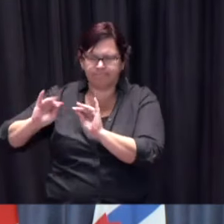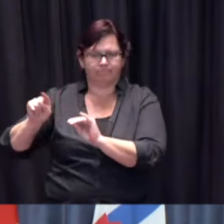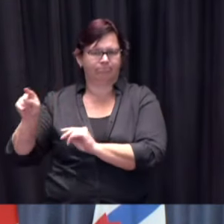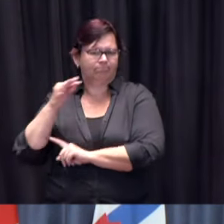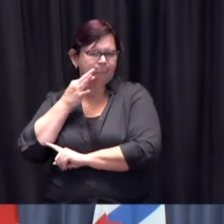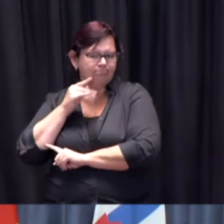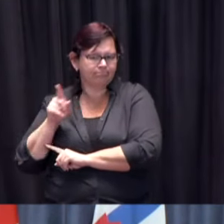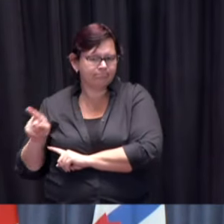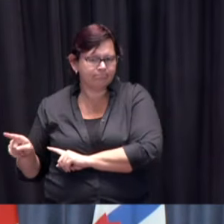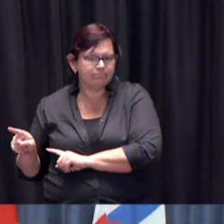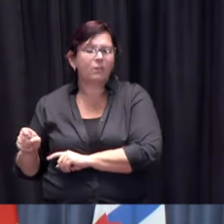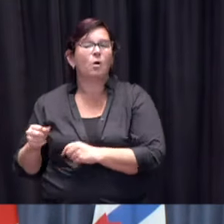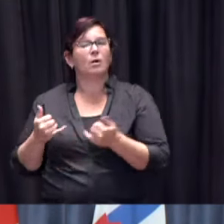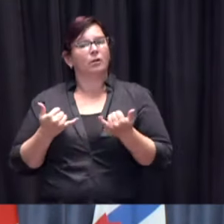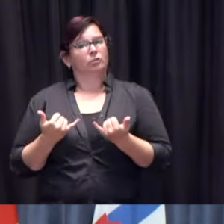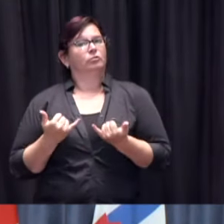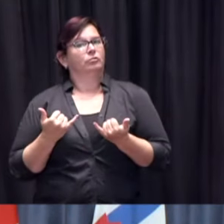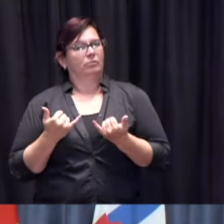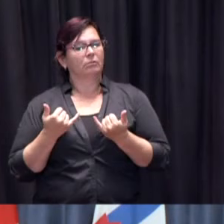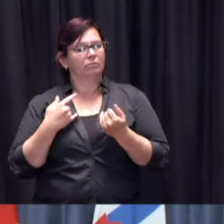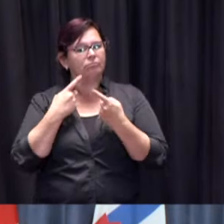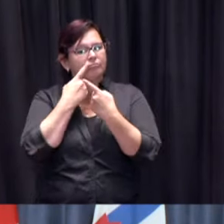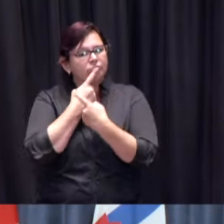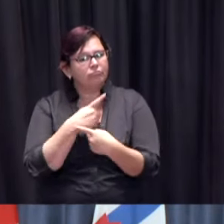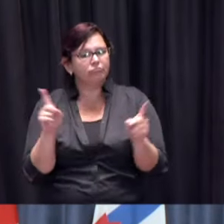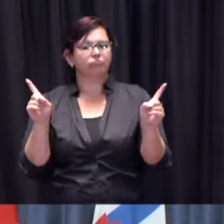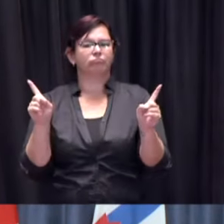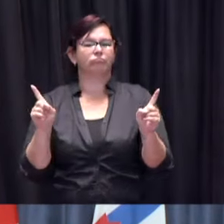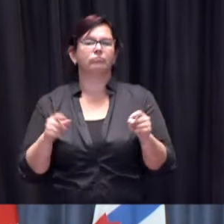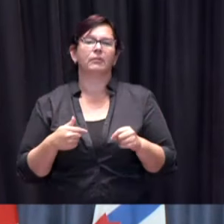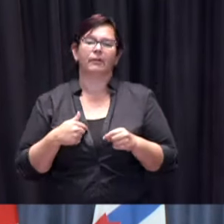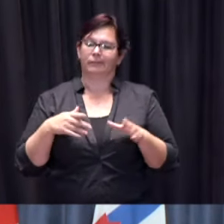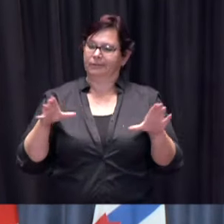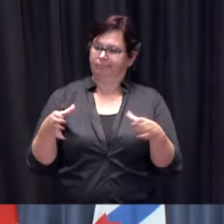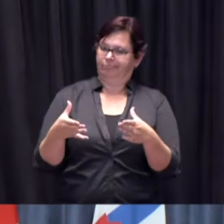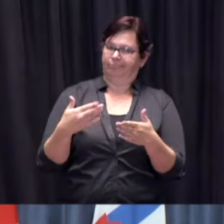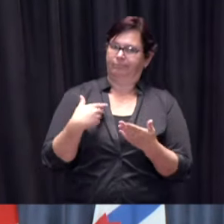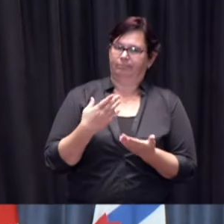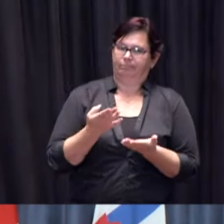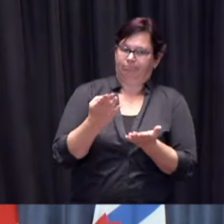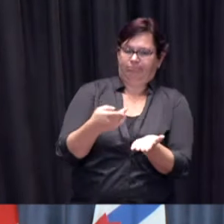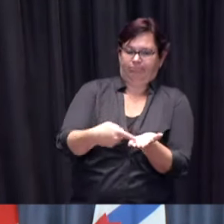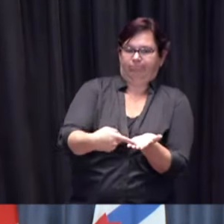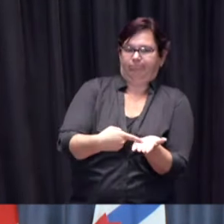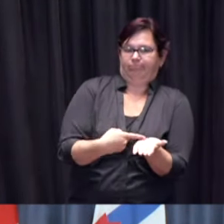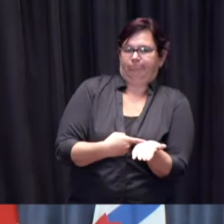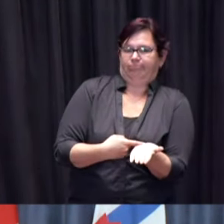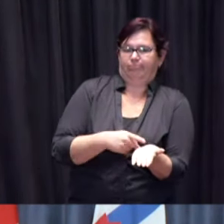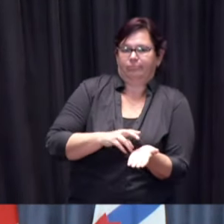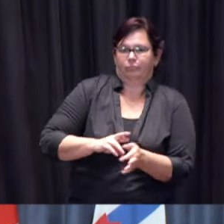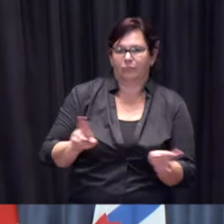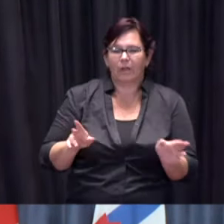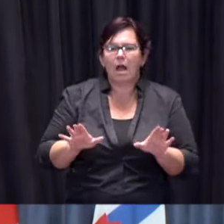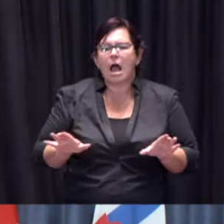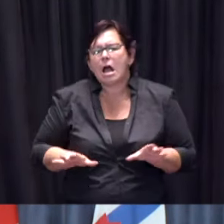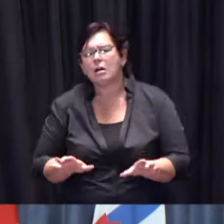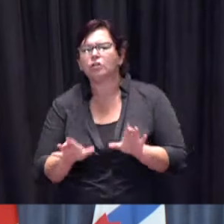by the city staff and they detail what further action the city itself can take to make sure we're encouraging people to do